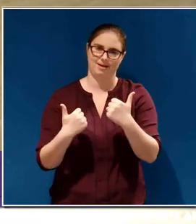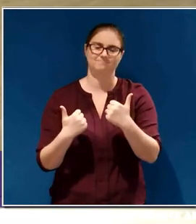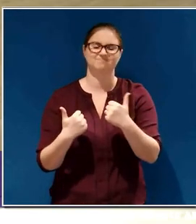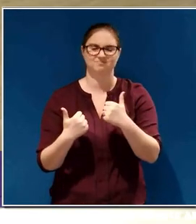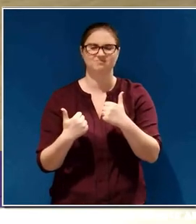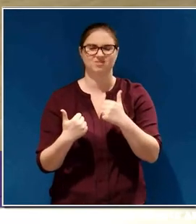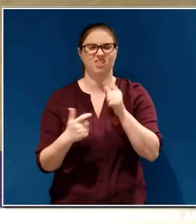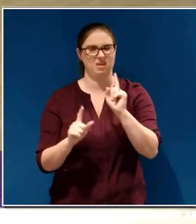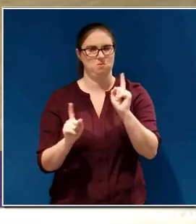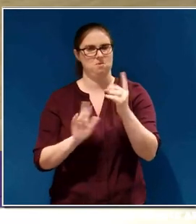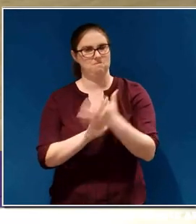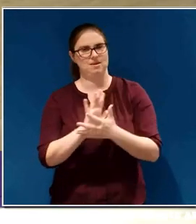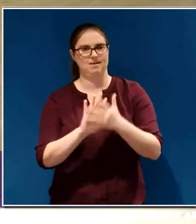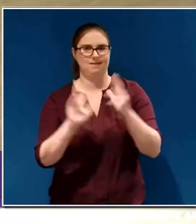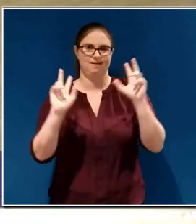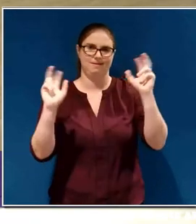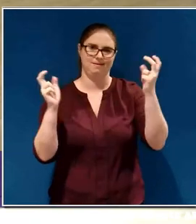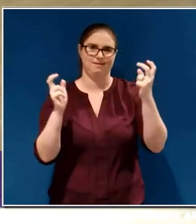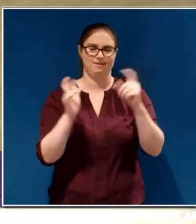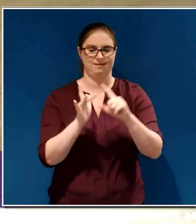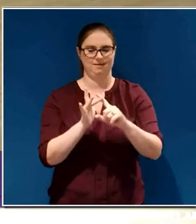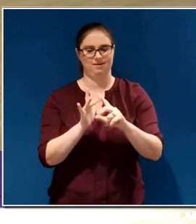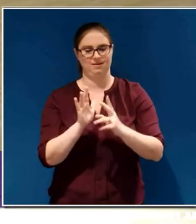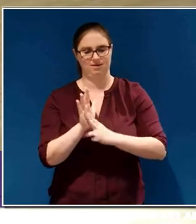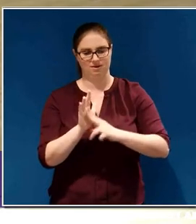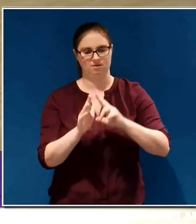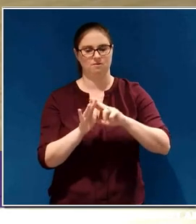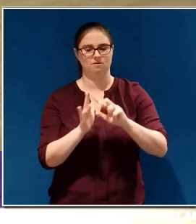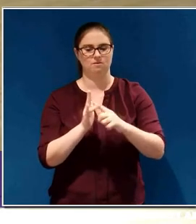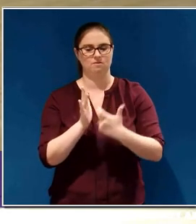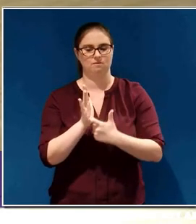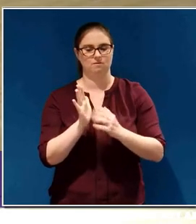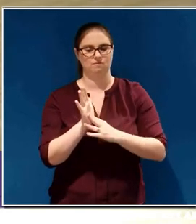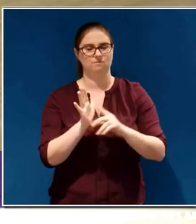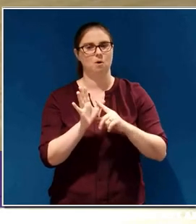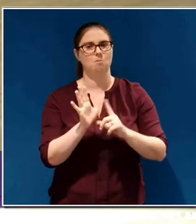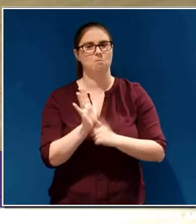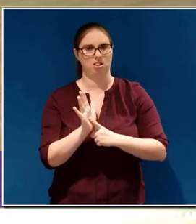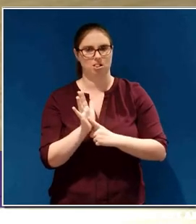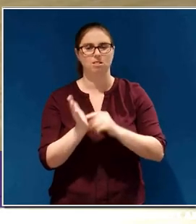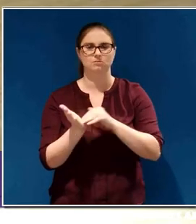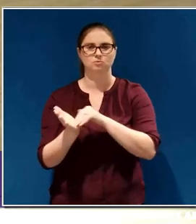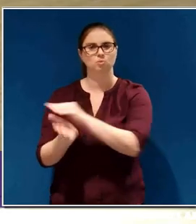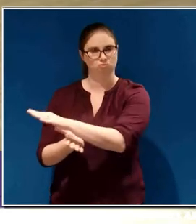OK. I just need you to get to say "yes" for the transcript. Yes.